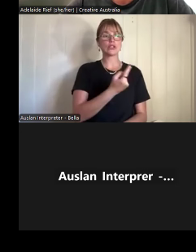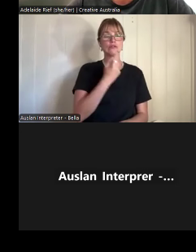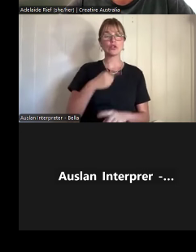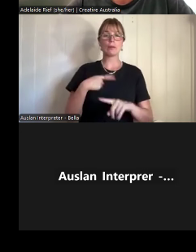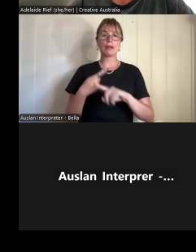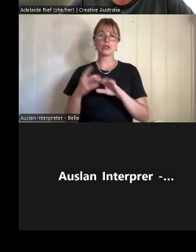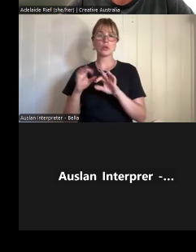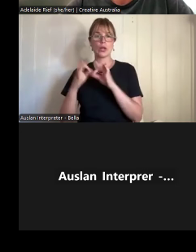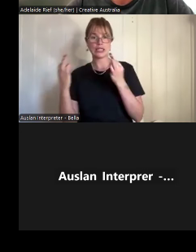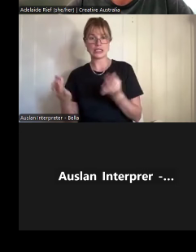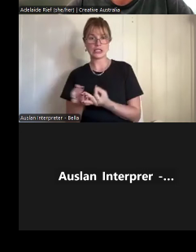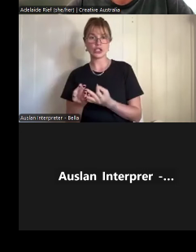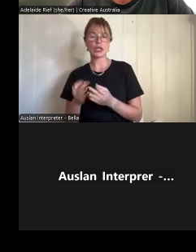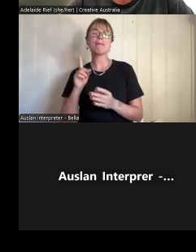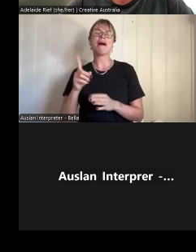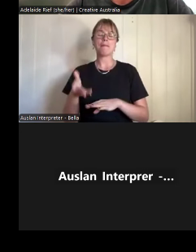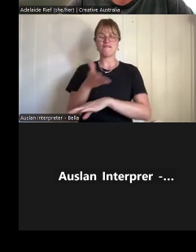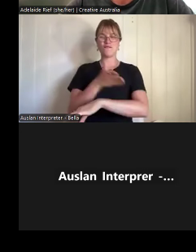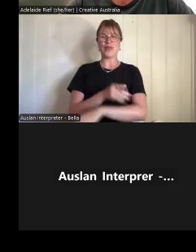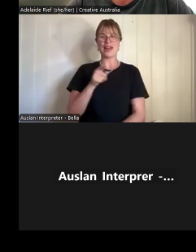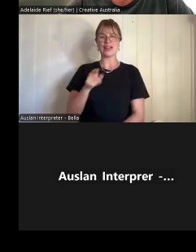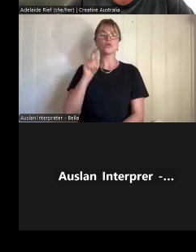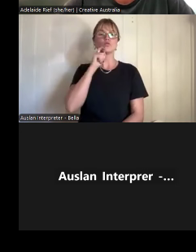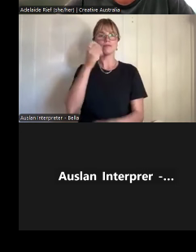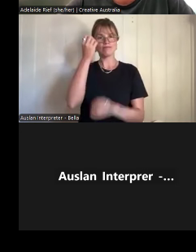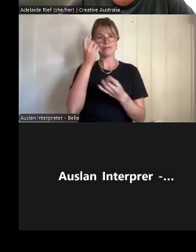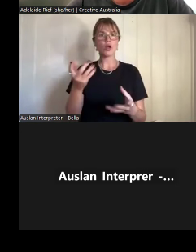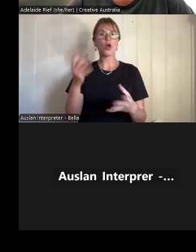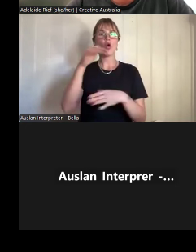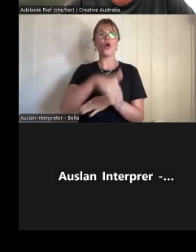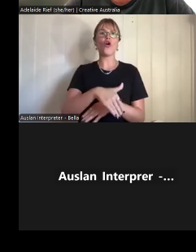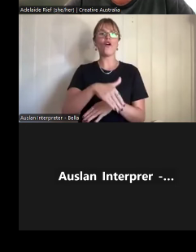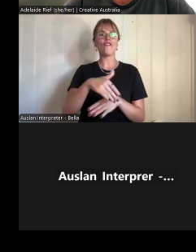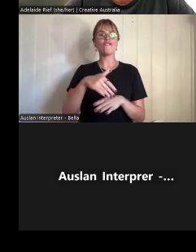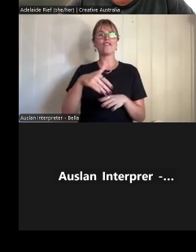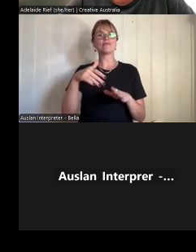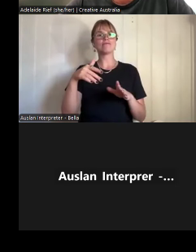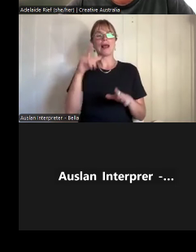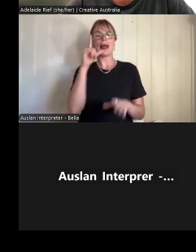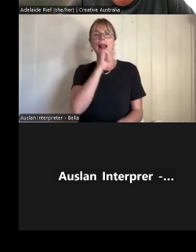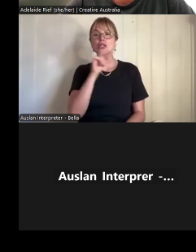a bit of general information about eligibility. So this means eligibility is about whether or not you